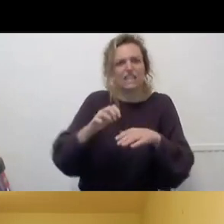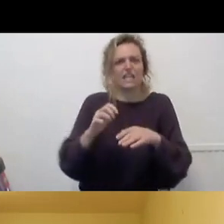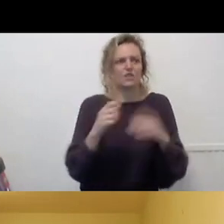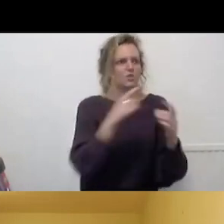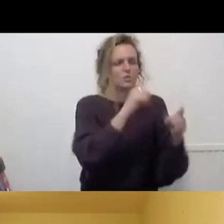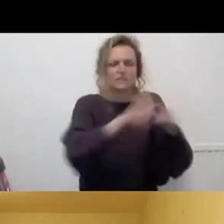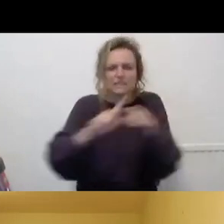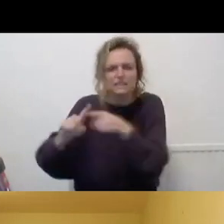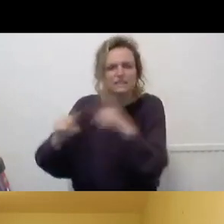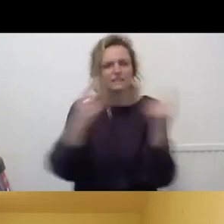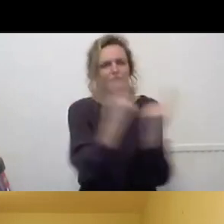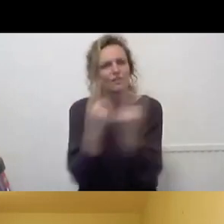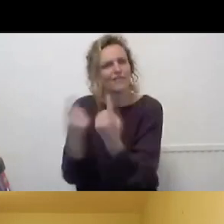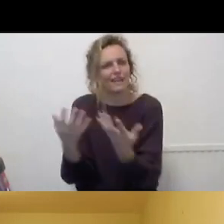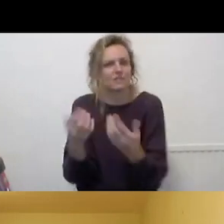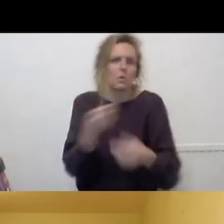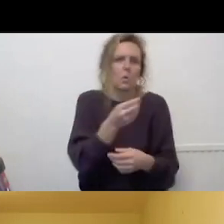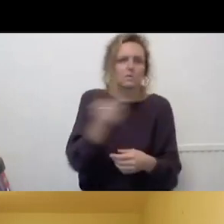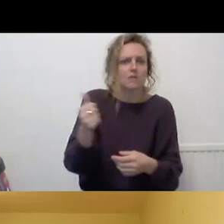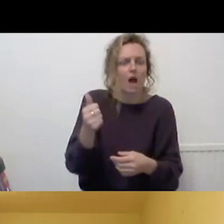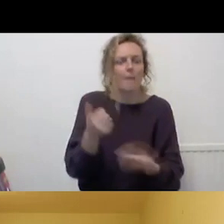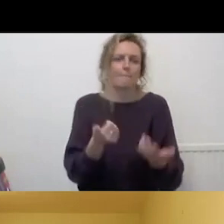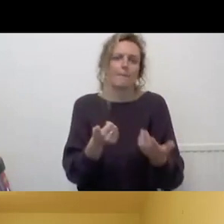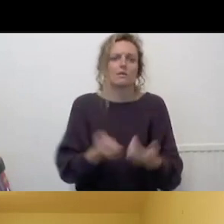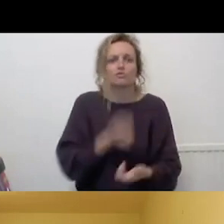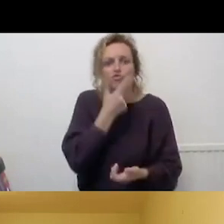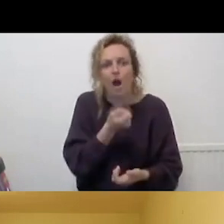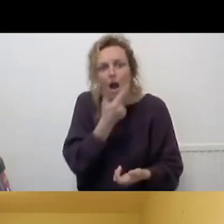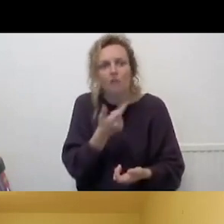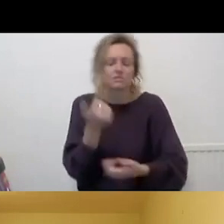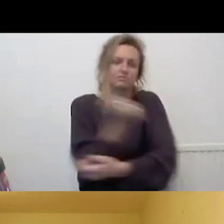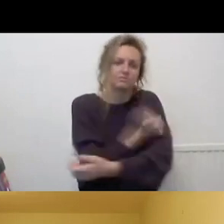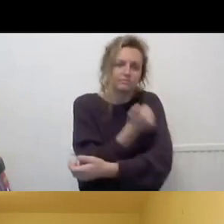which may contain one of these ingredients. And but this information can be found out